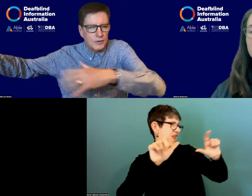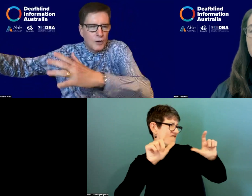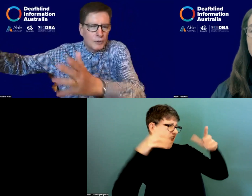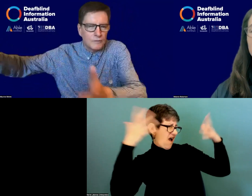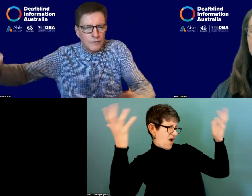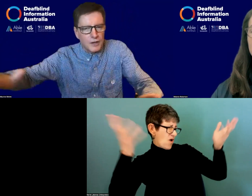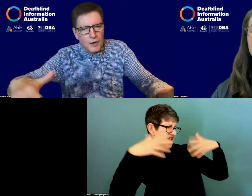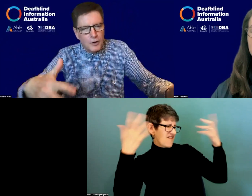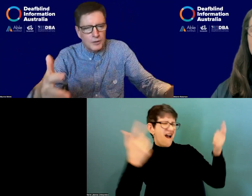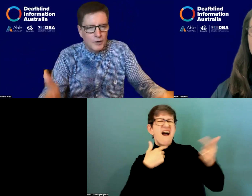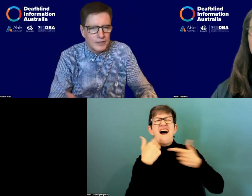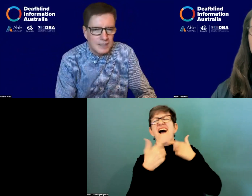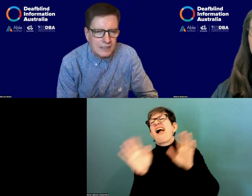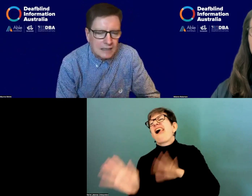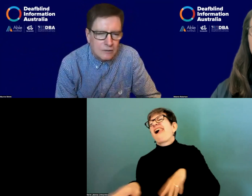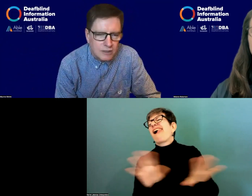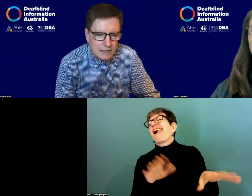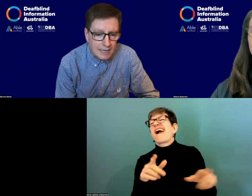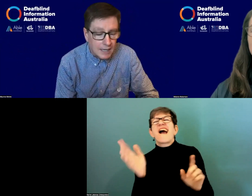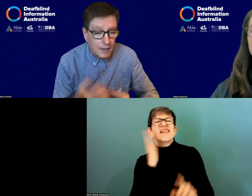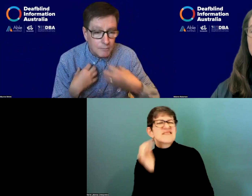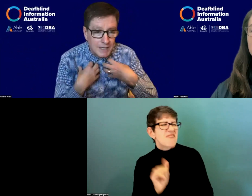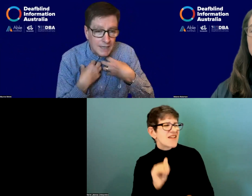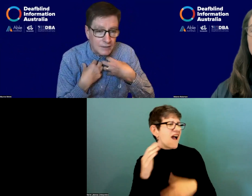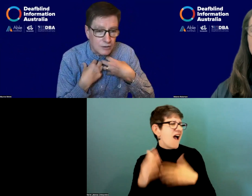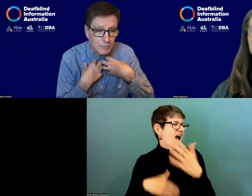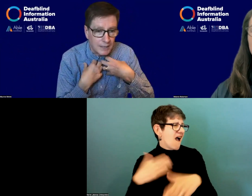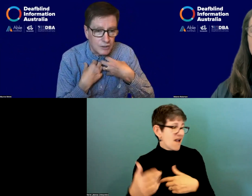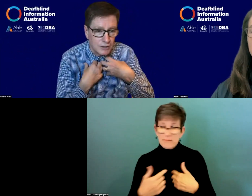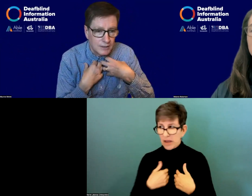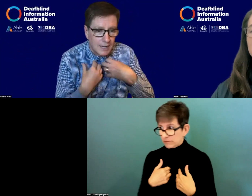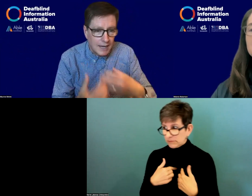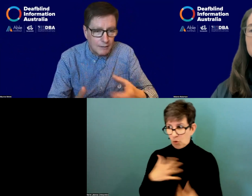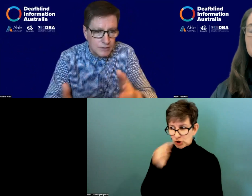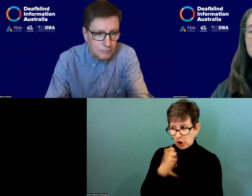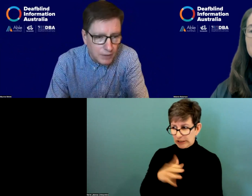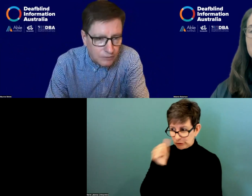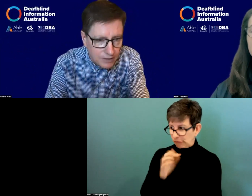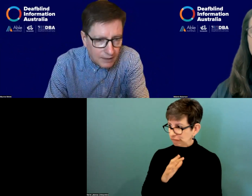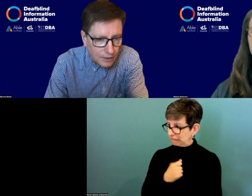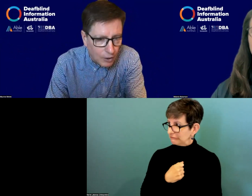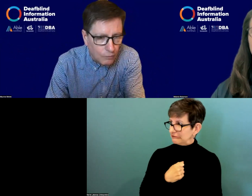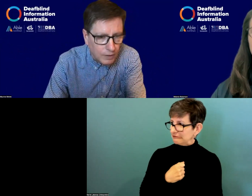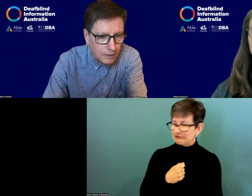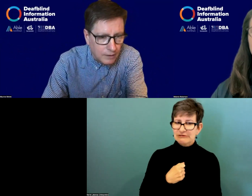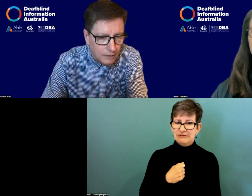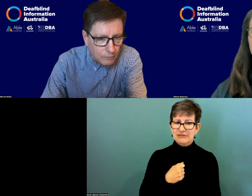We go with the flow and all these things that they used to say. Me not so much. I was the one who said, no.